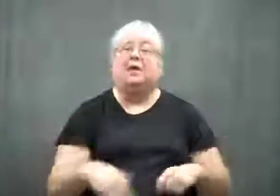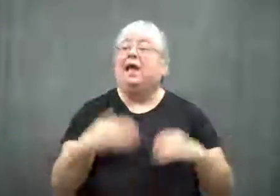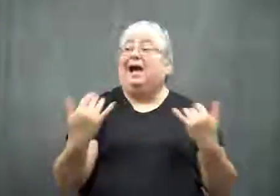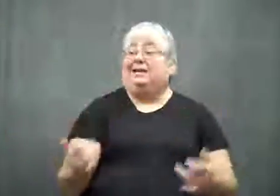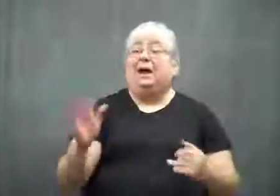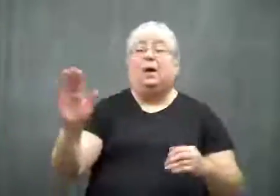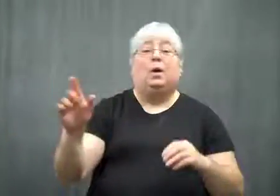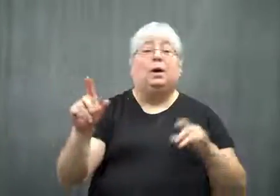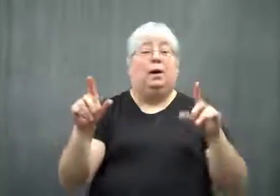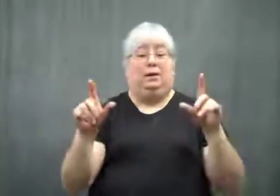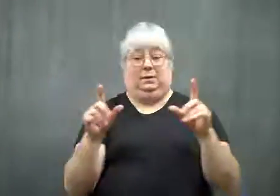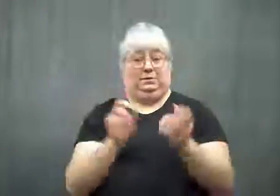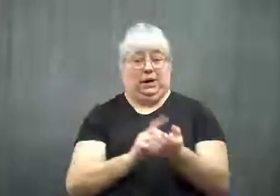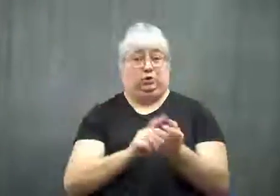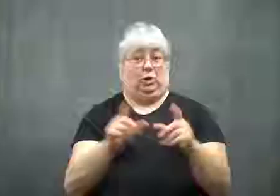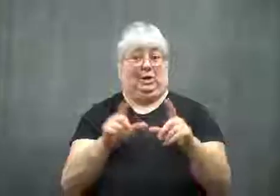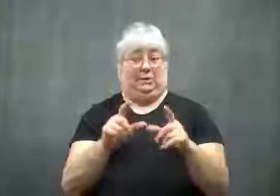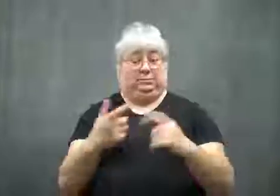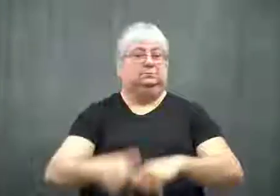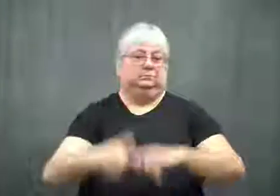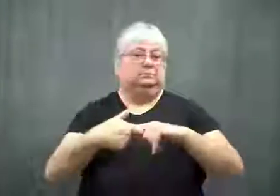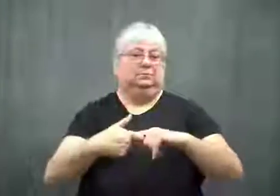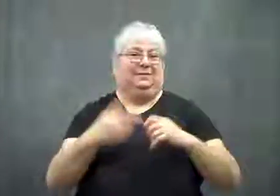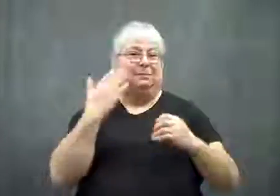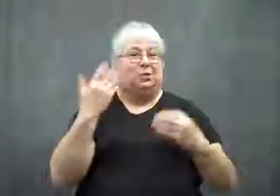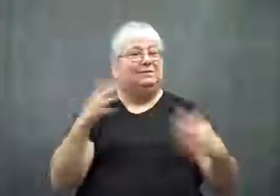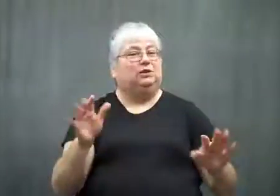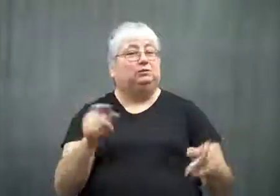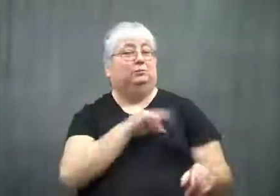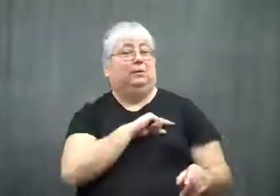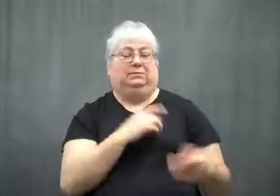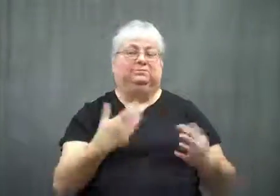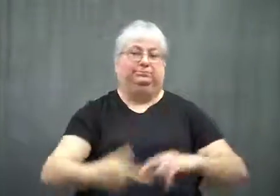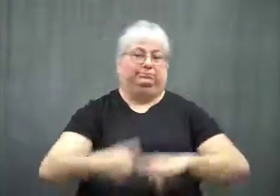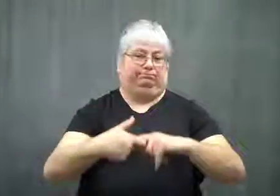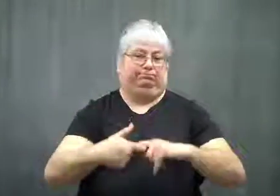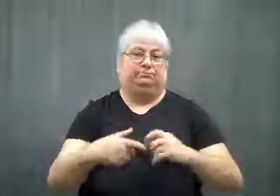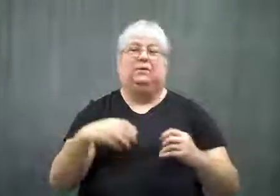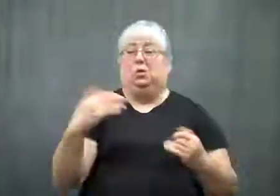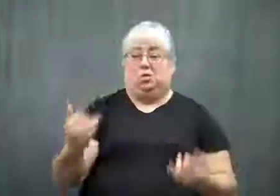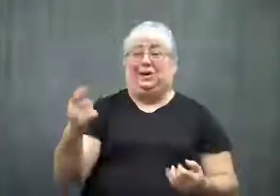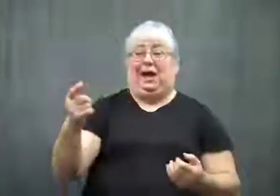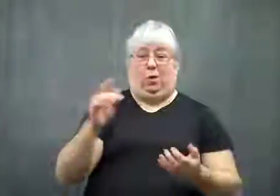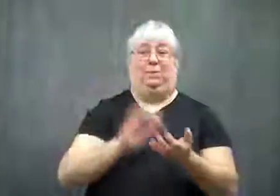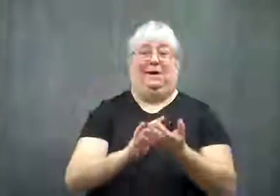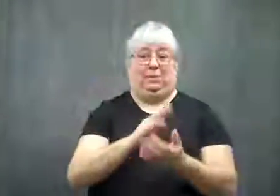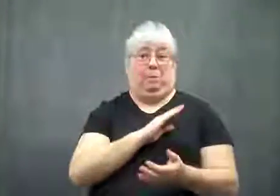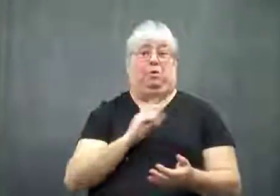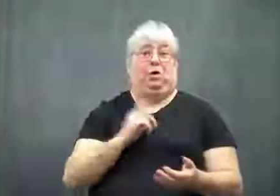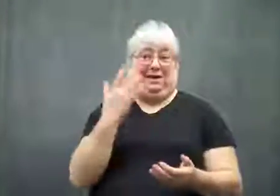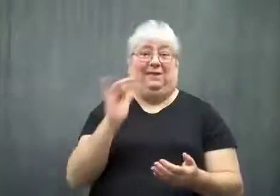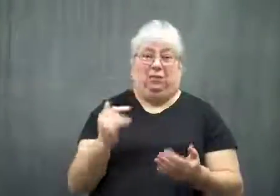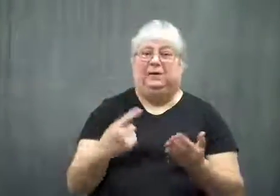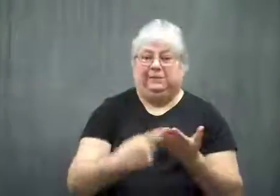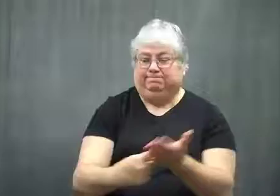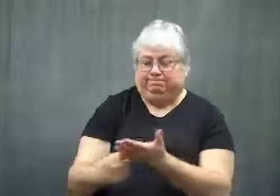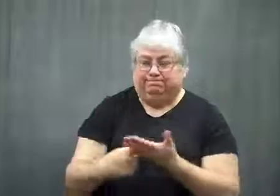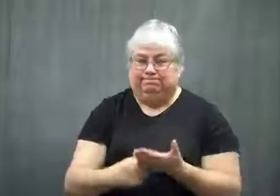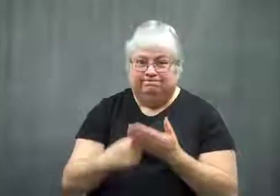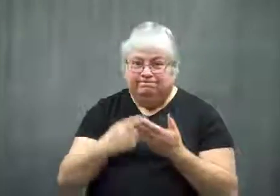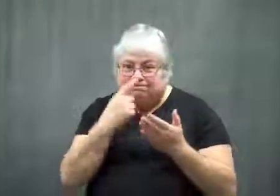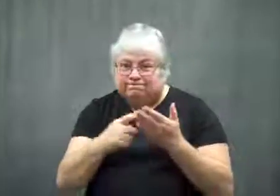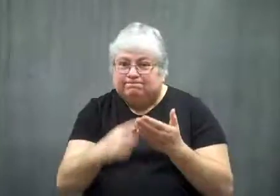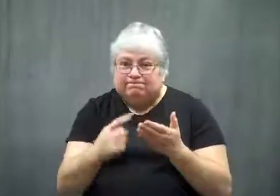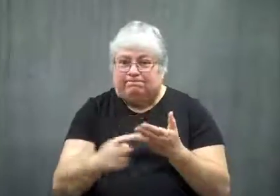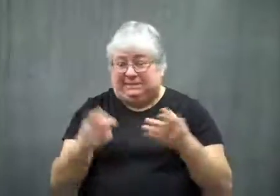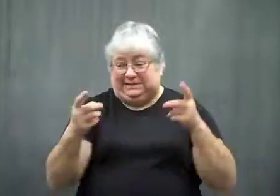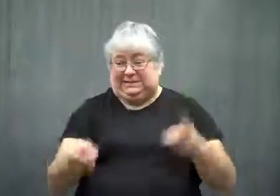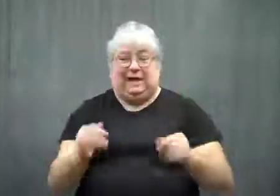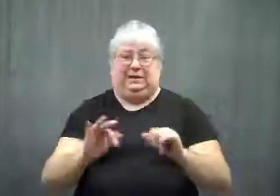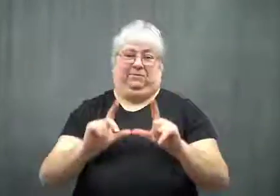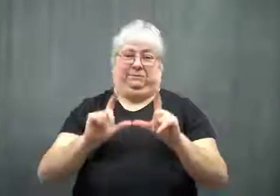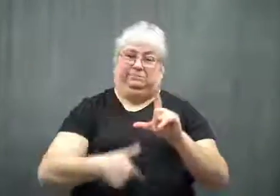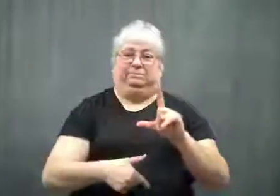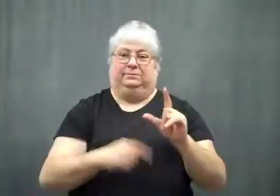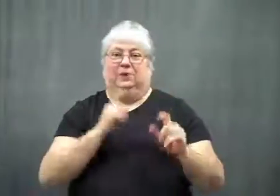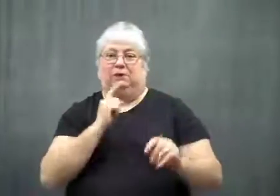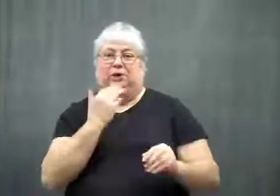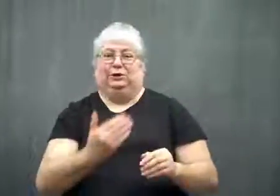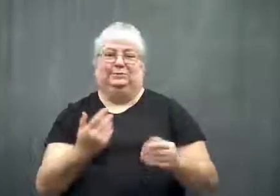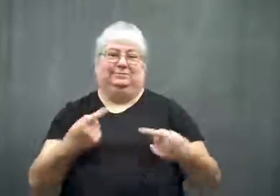Upon the guilty verdict, his medical license was suspended.